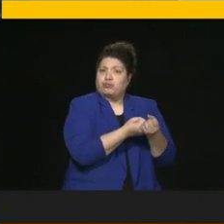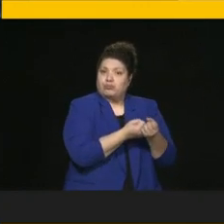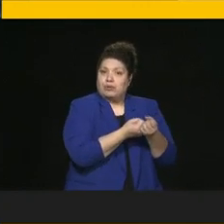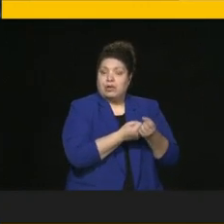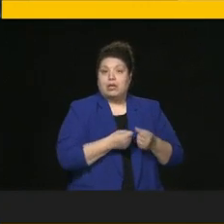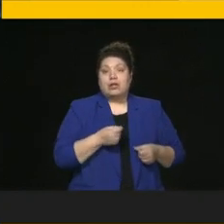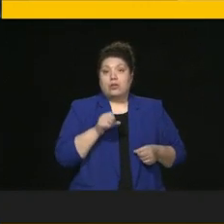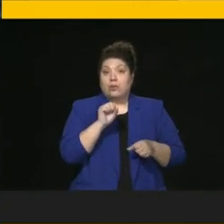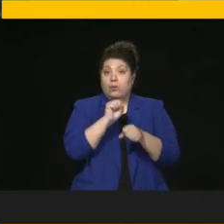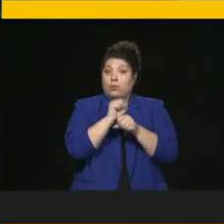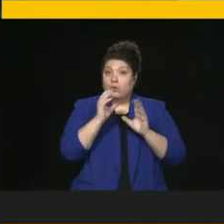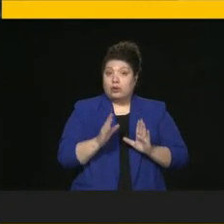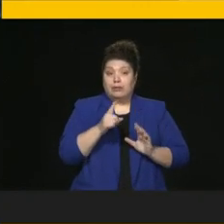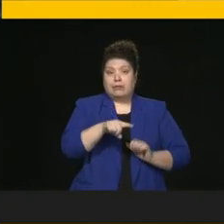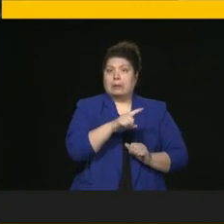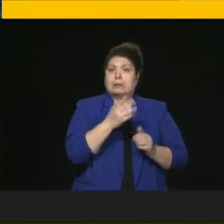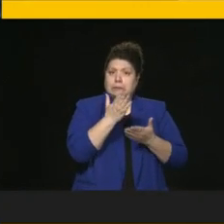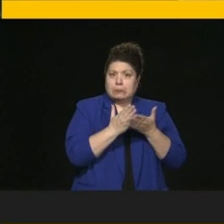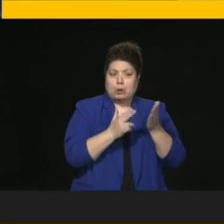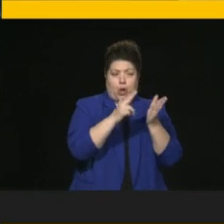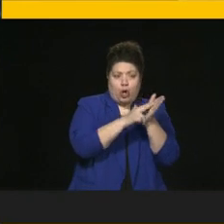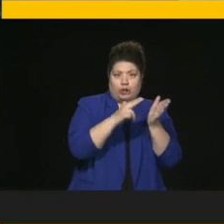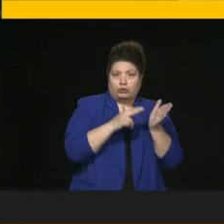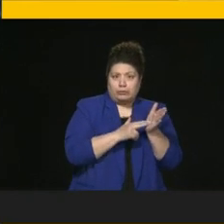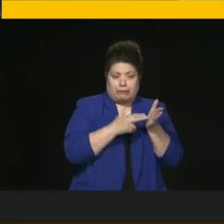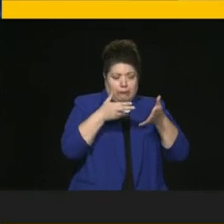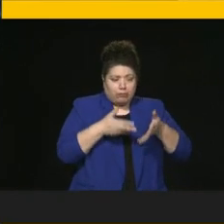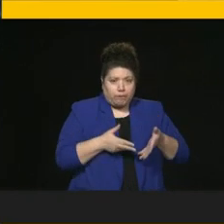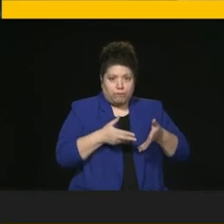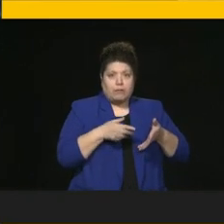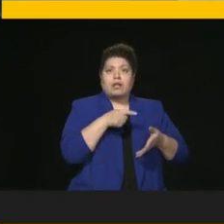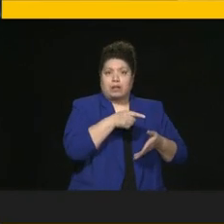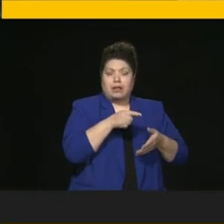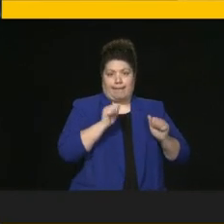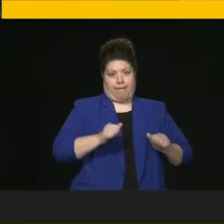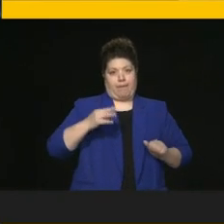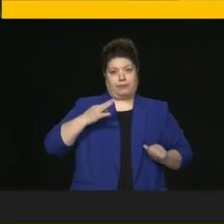DRASTICALLY CUT. WORKERS WILL STILL BE ABLE TO